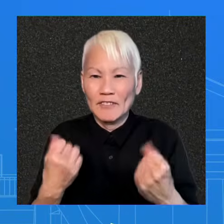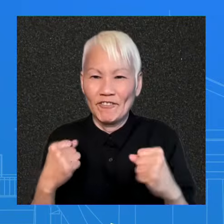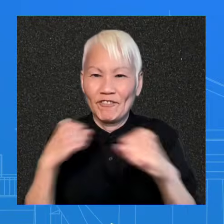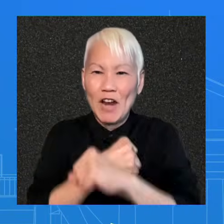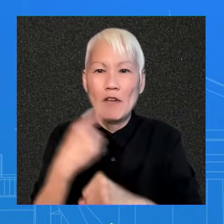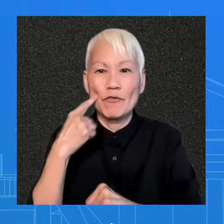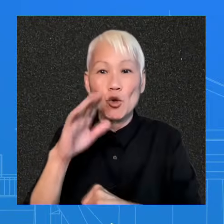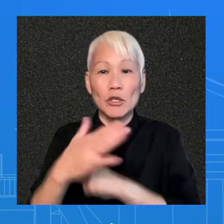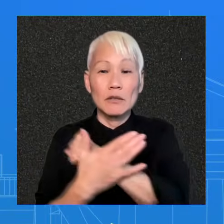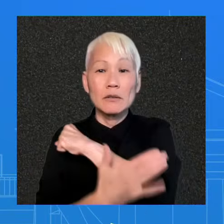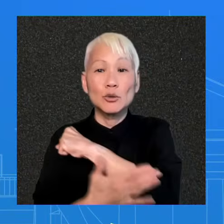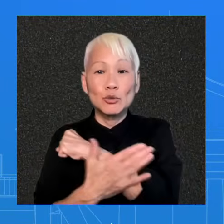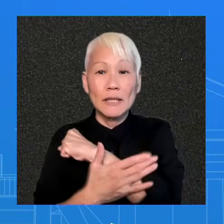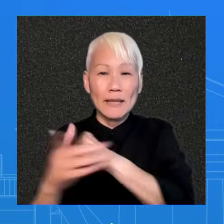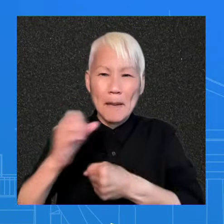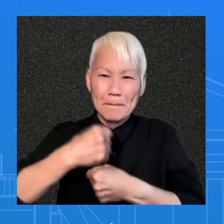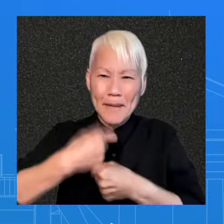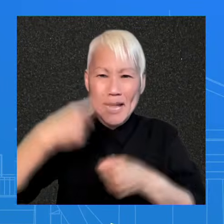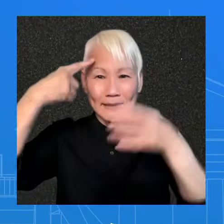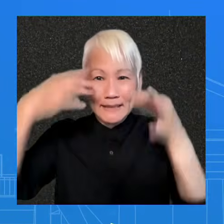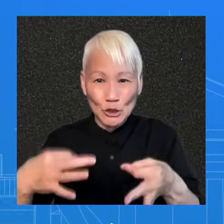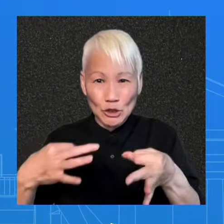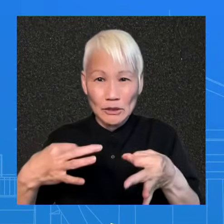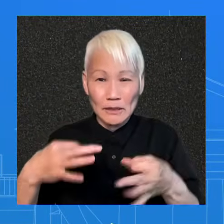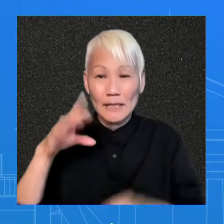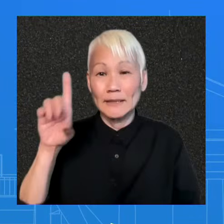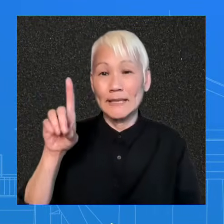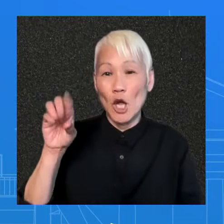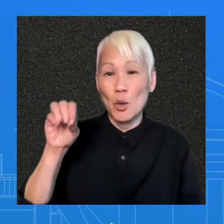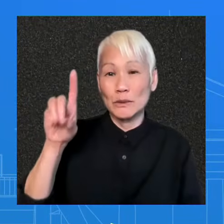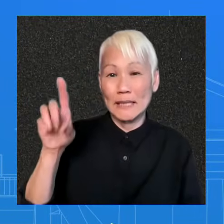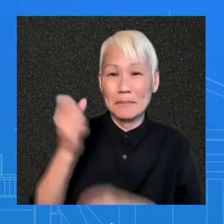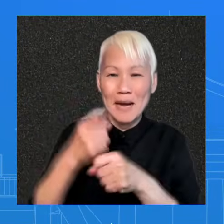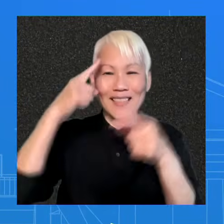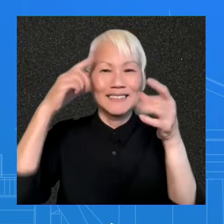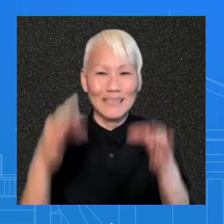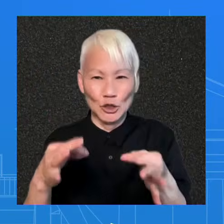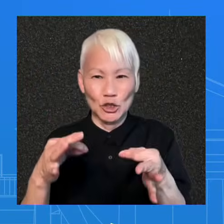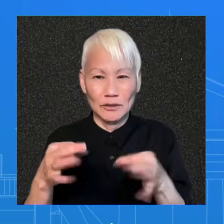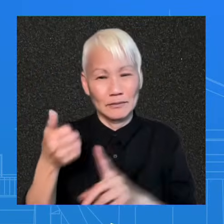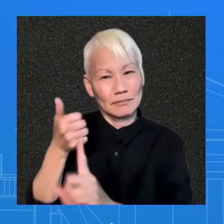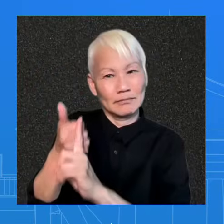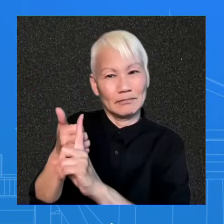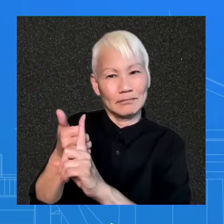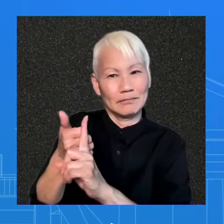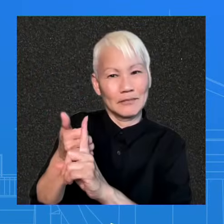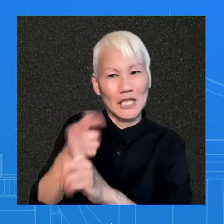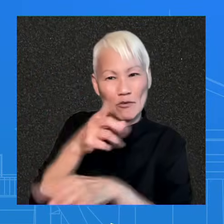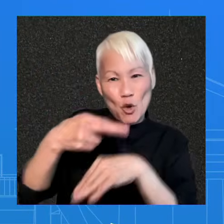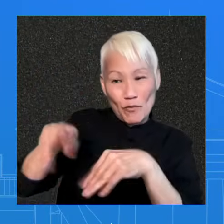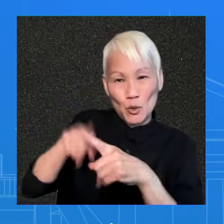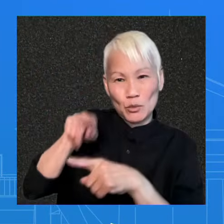The DOD makes these decisions independently, so I would have to refer to you to them on any specific questions. Go ahead, Ed, in the back. The Press: Thanks.